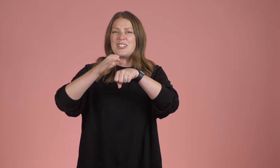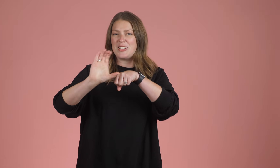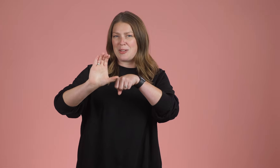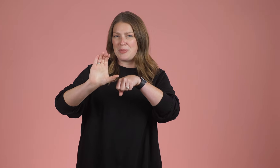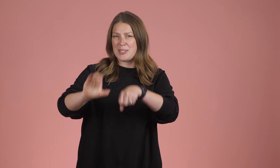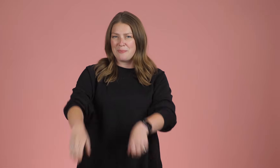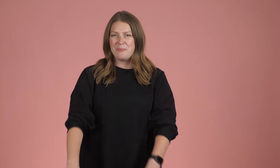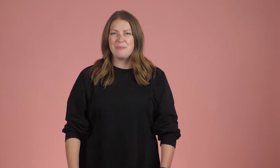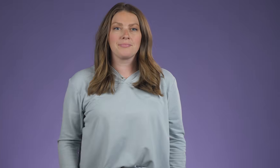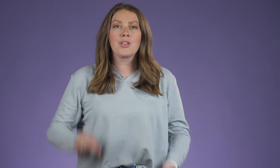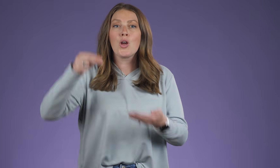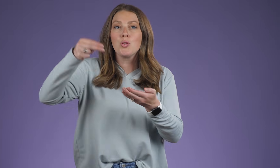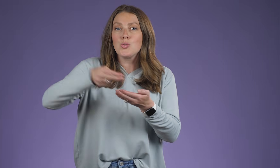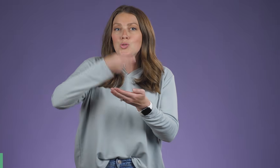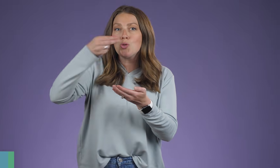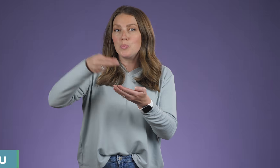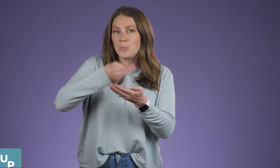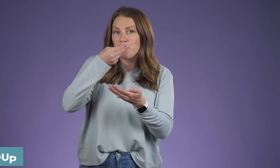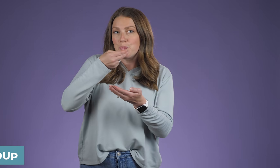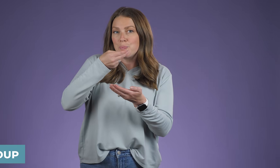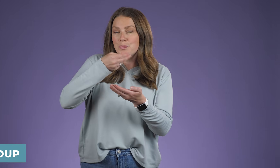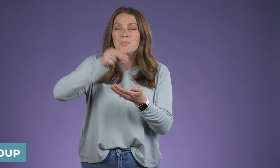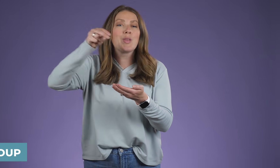Chips. Soup.